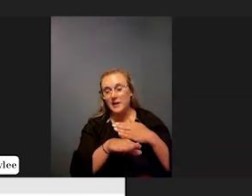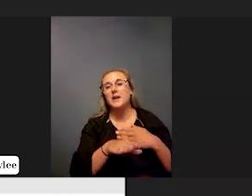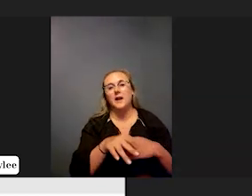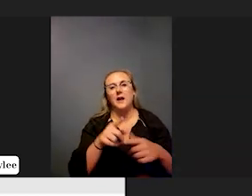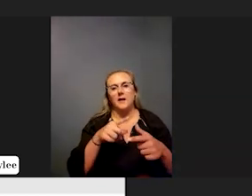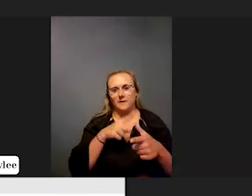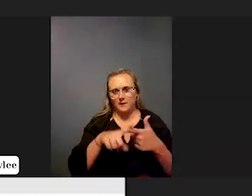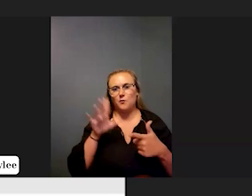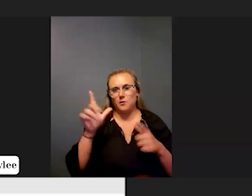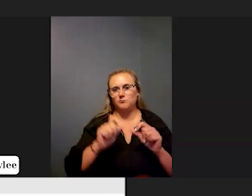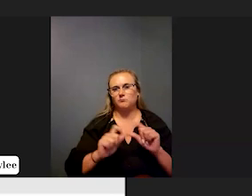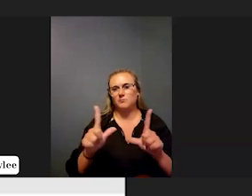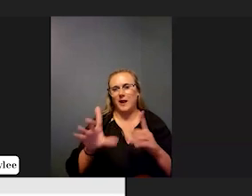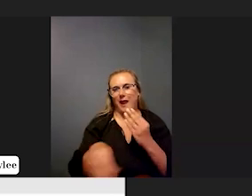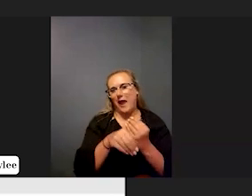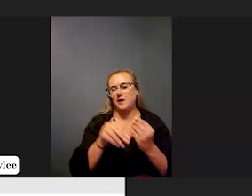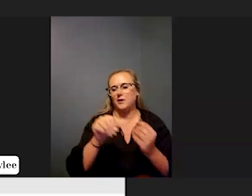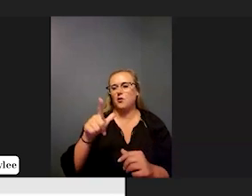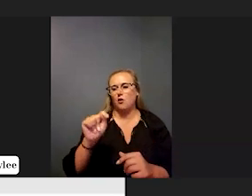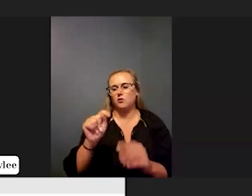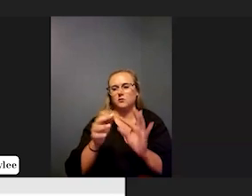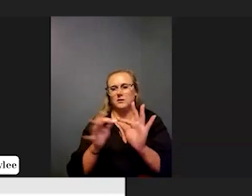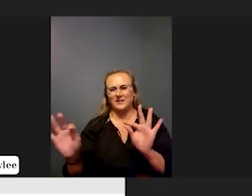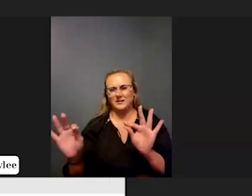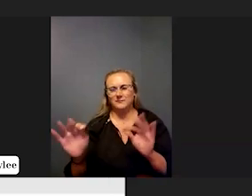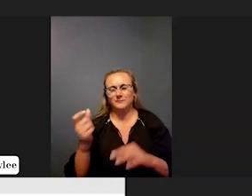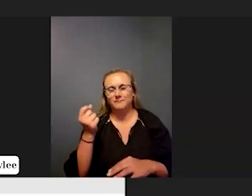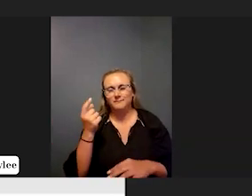The newest version is not nearly as good as a couple versions ago.